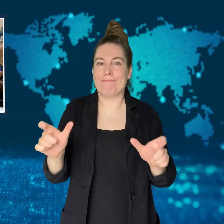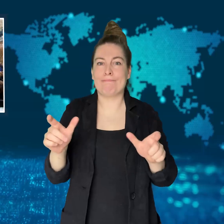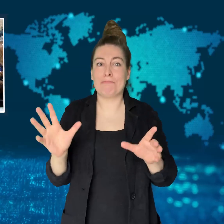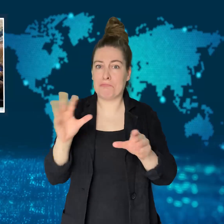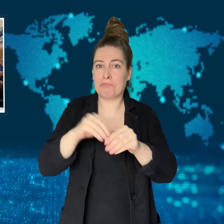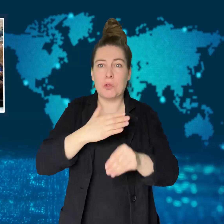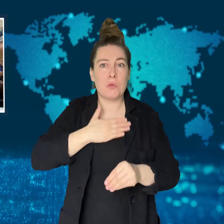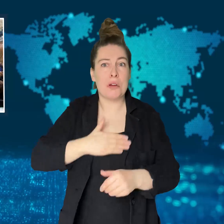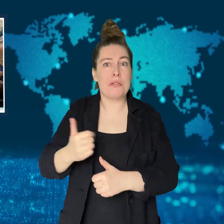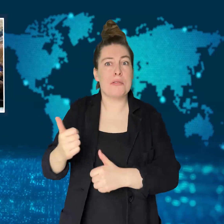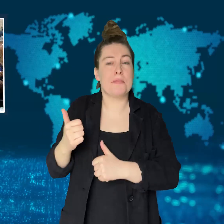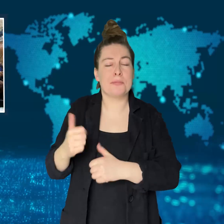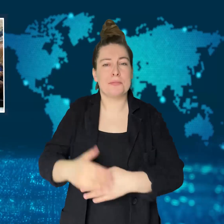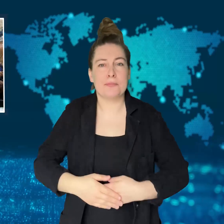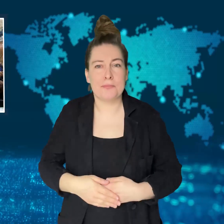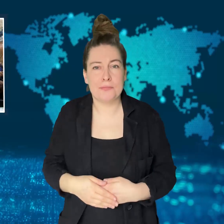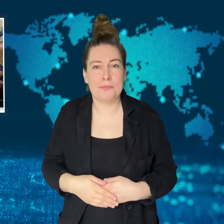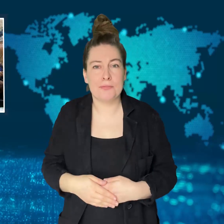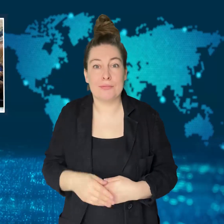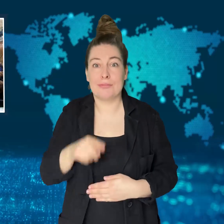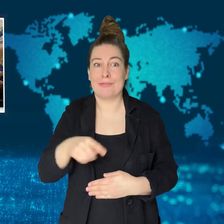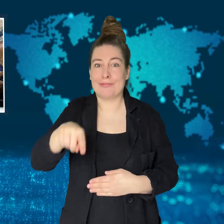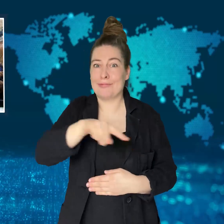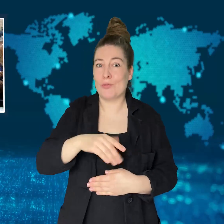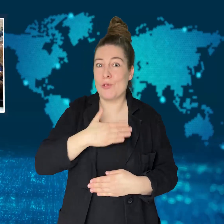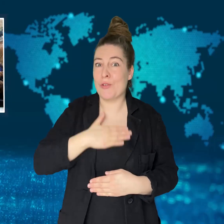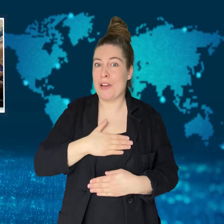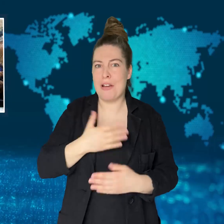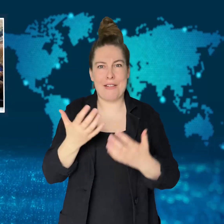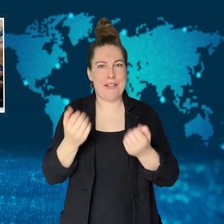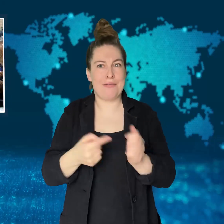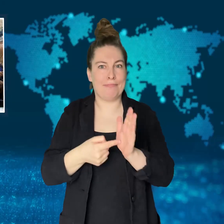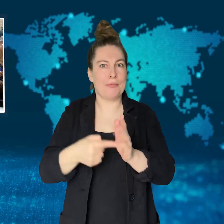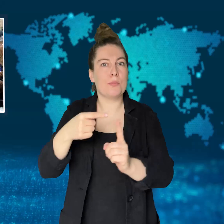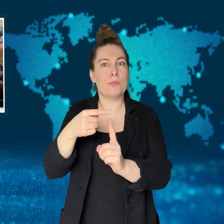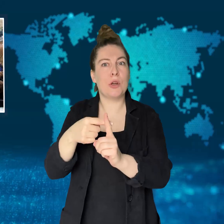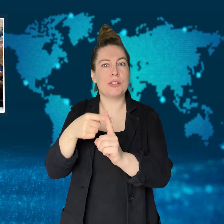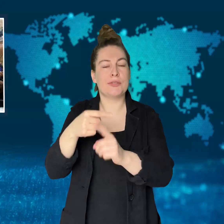and their training is strong. That is cause for optimism.